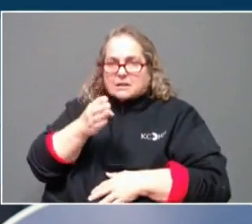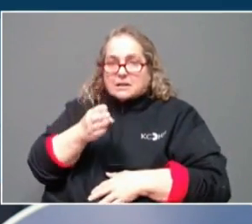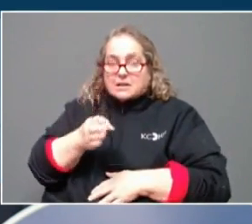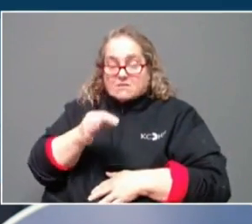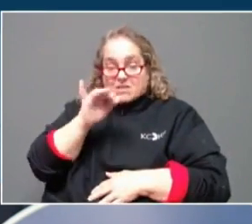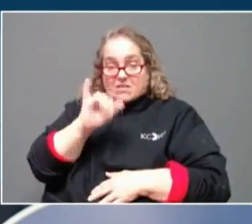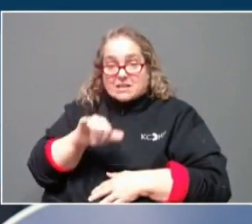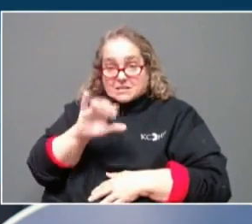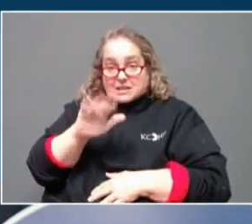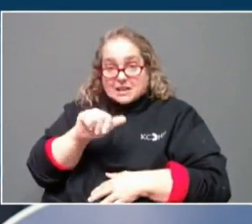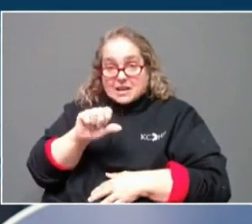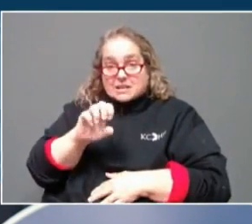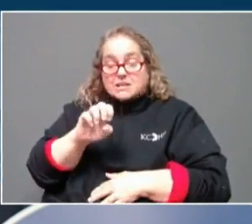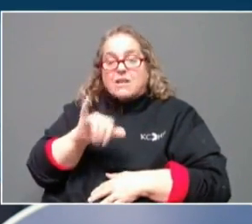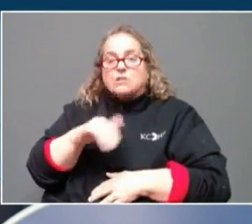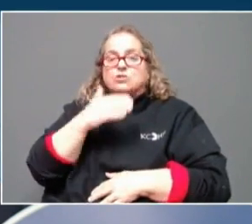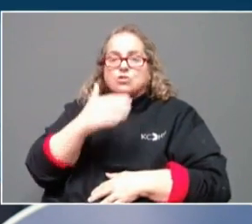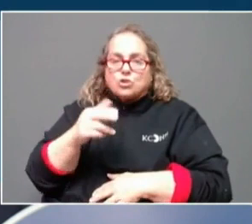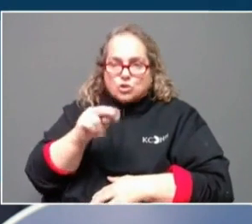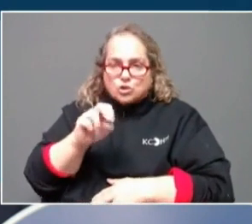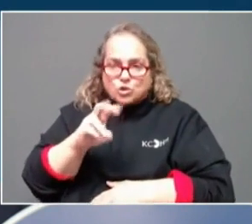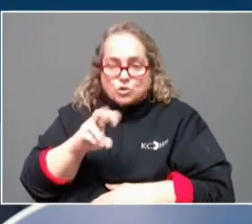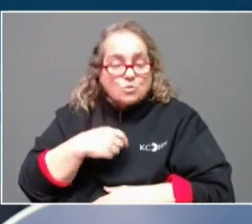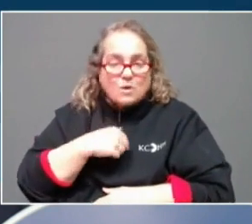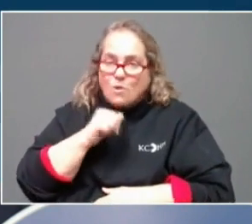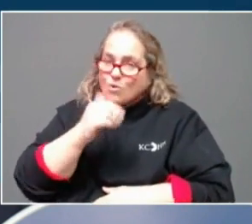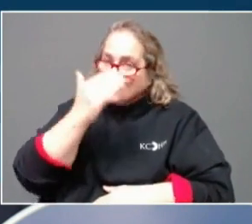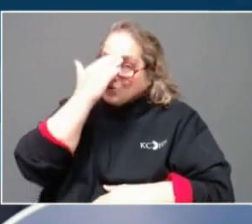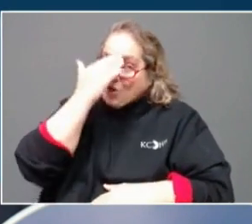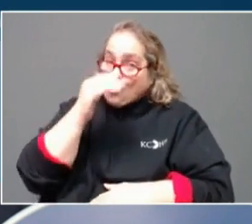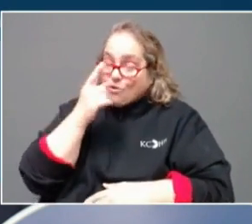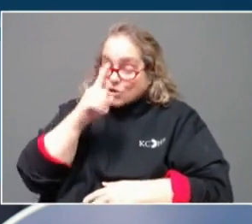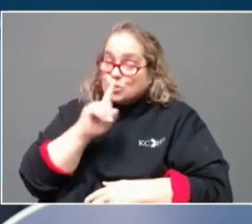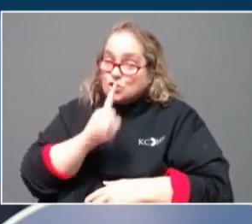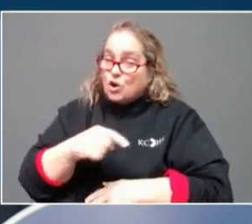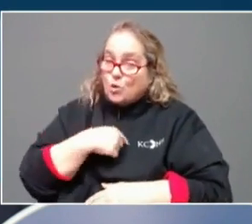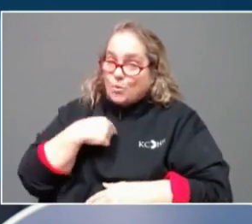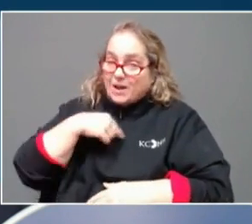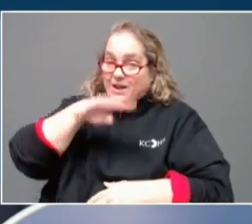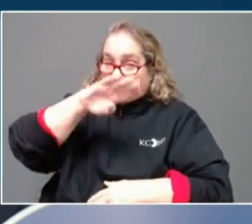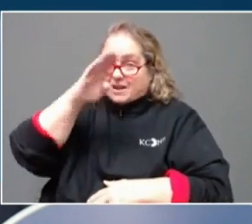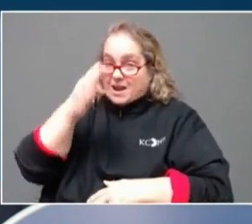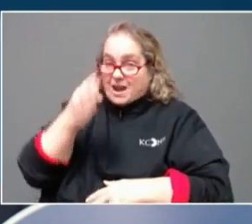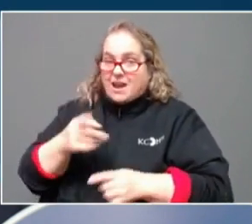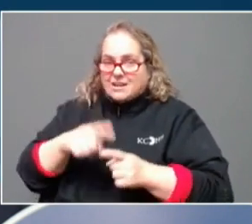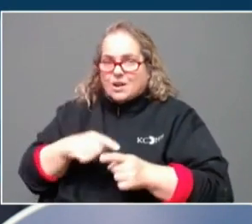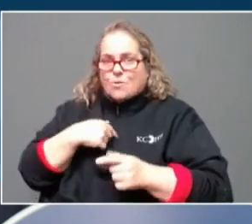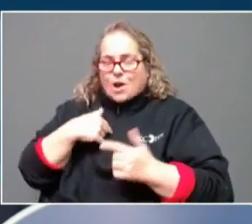that's really good news. Now we won't know that we're in the decline until we're far enough into it to have clearly shown that the trajectory has